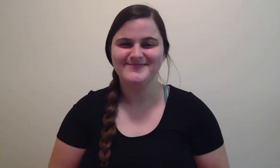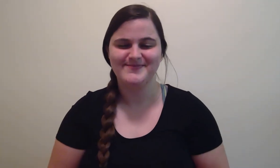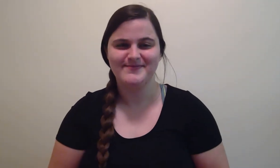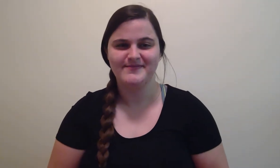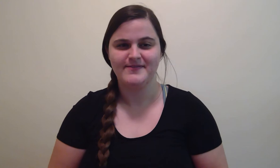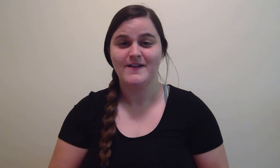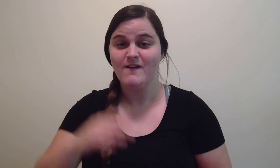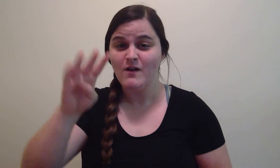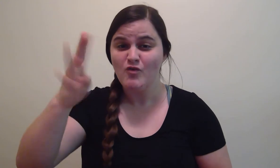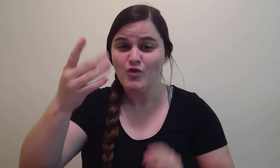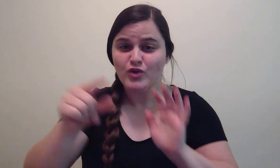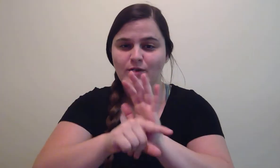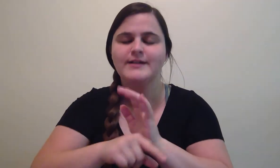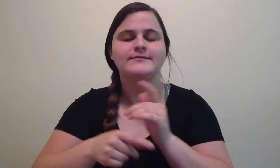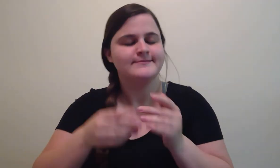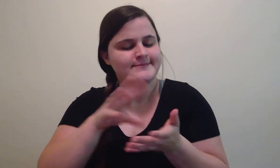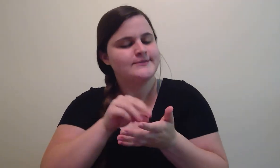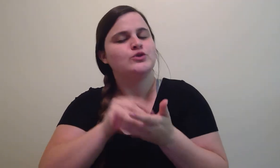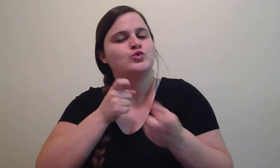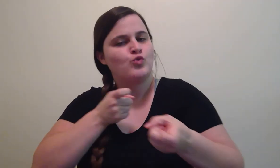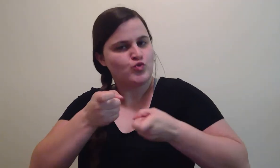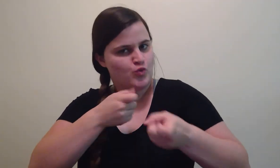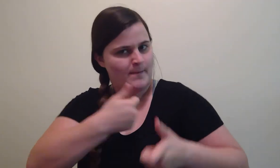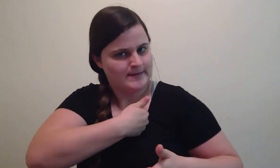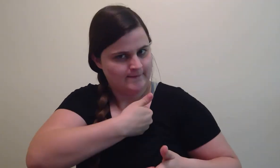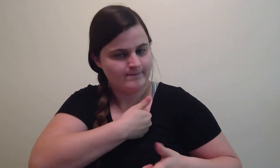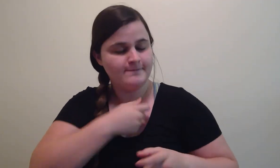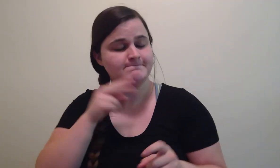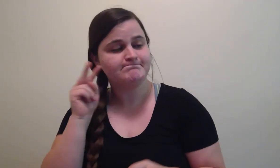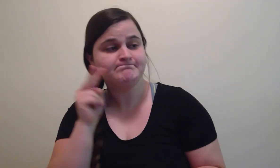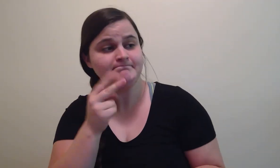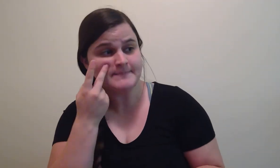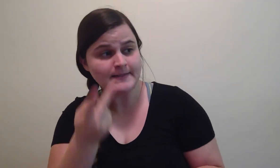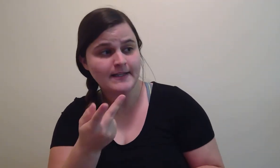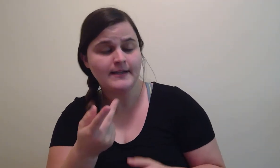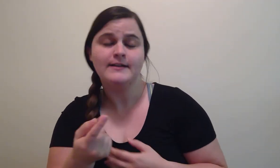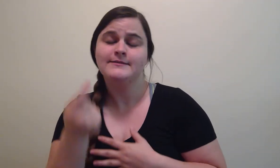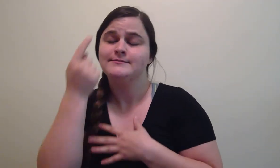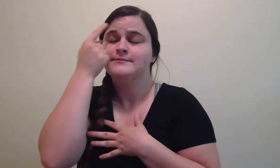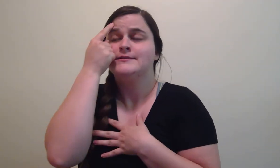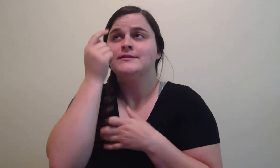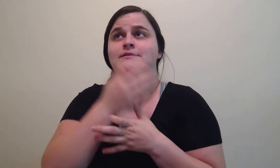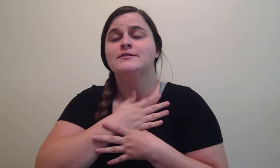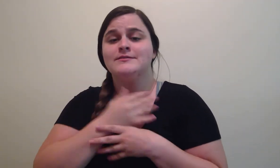By the fourth grade I'd learned to control myself. The sight of him- the thought of him-